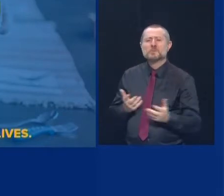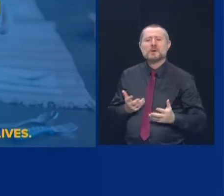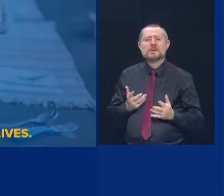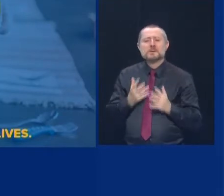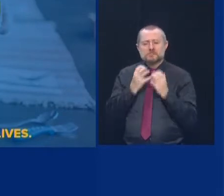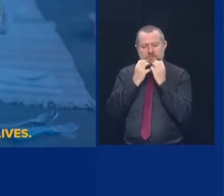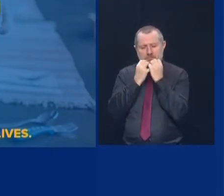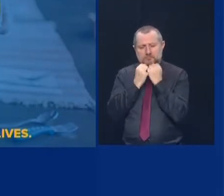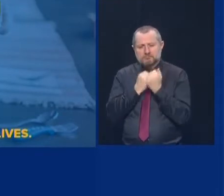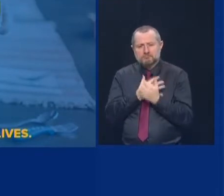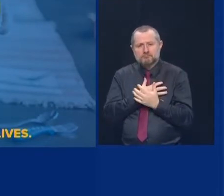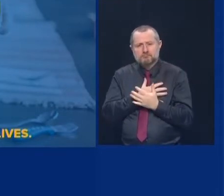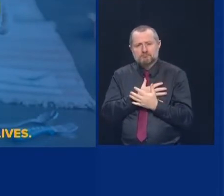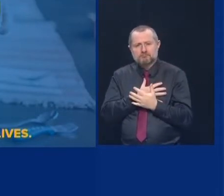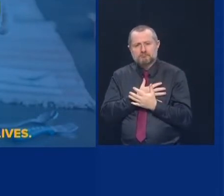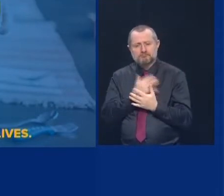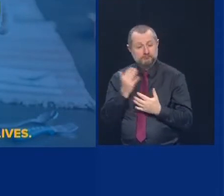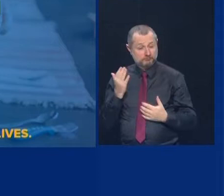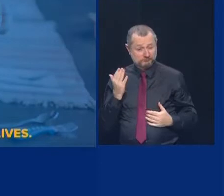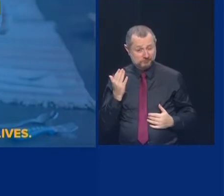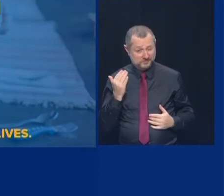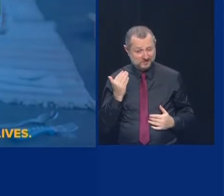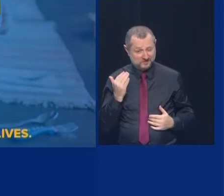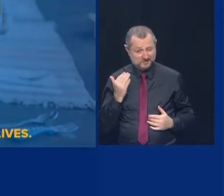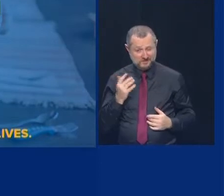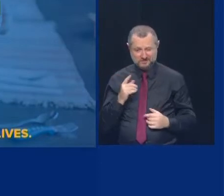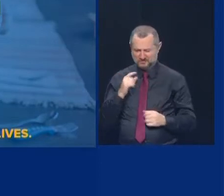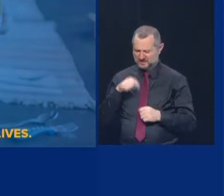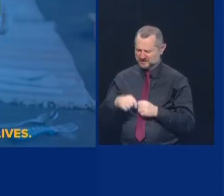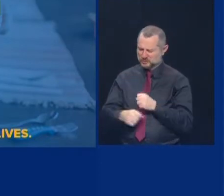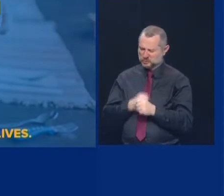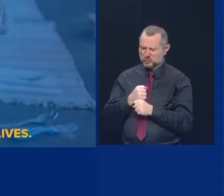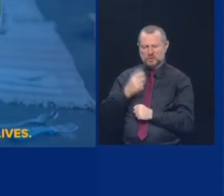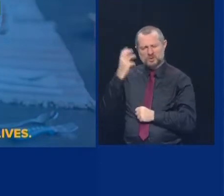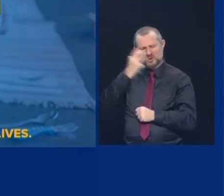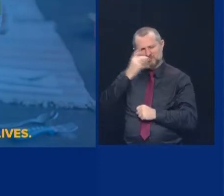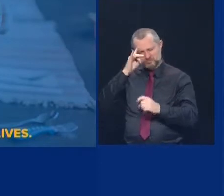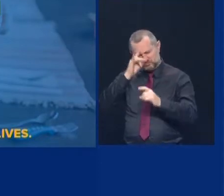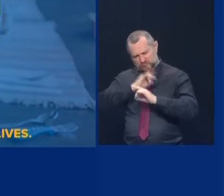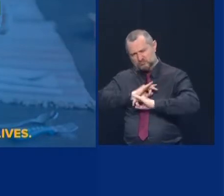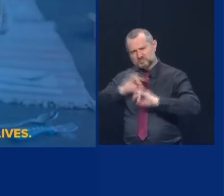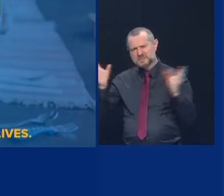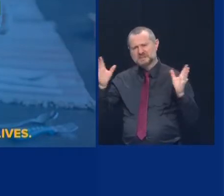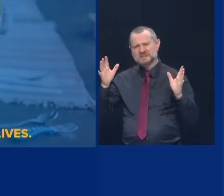SPECIAL THAN MOST THANKSGIVINGS. IT HAS A DEEPER MEANING.